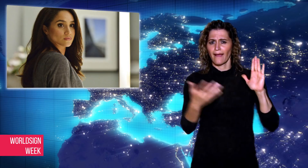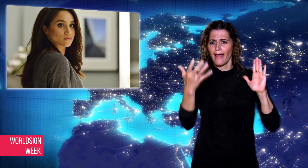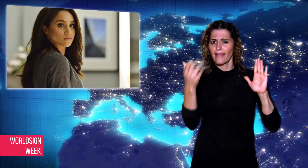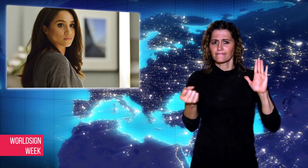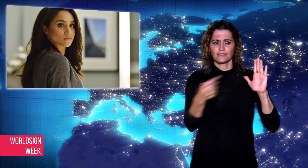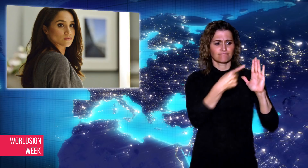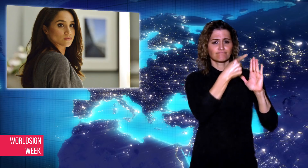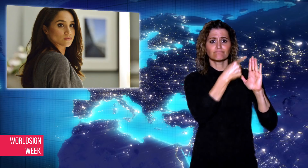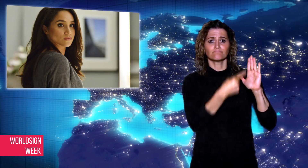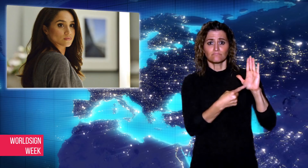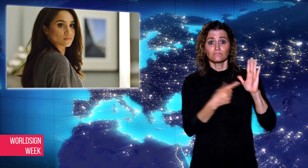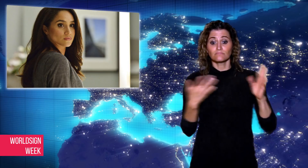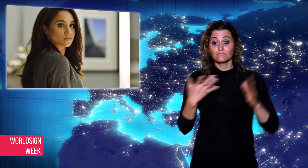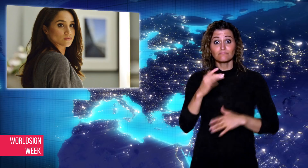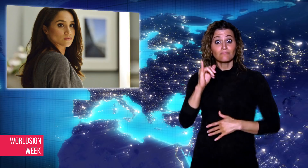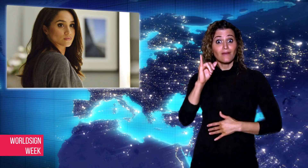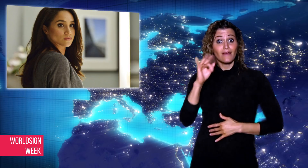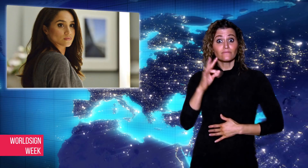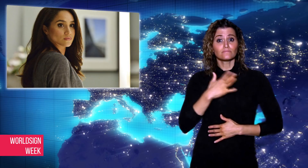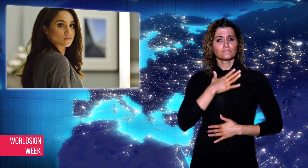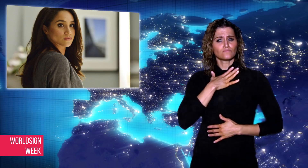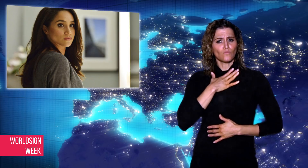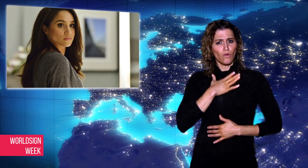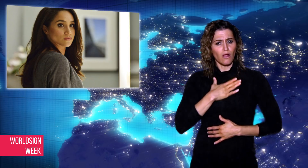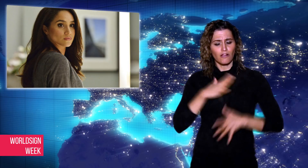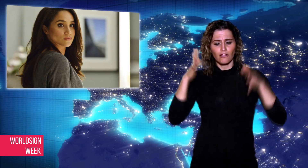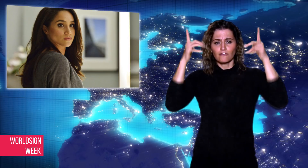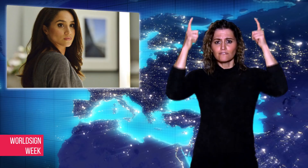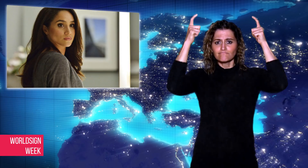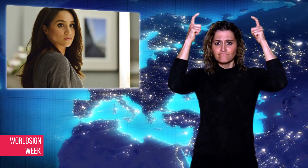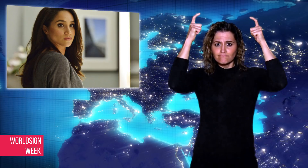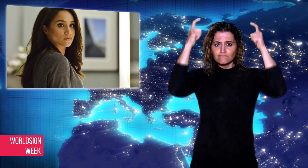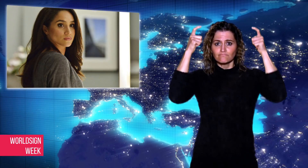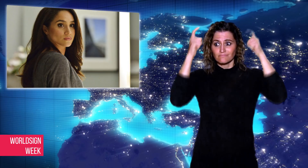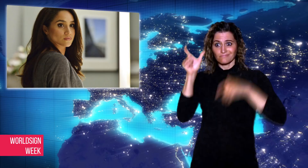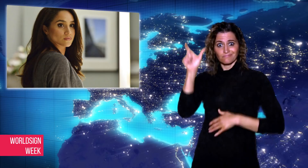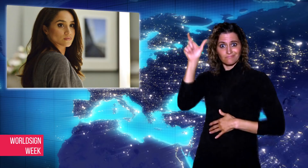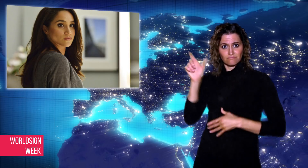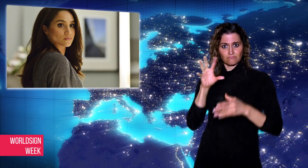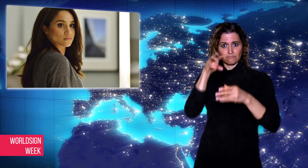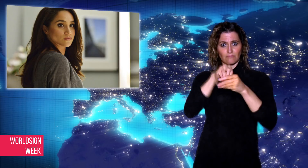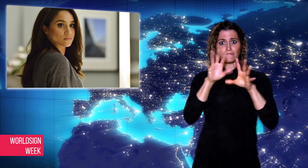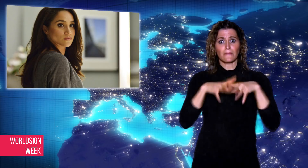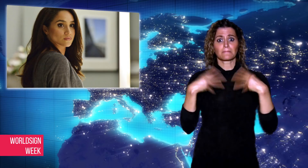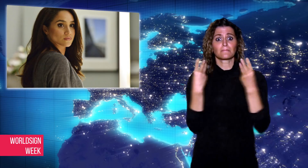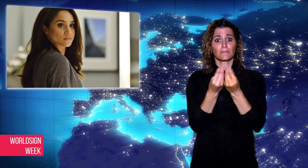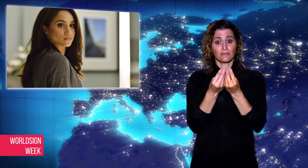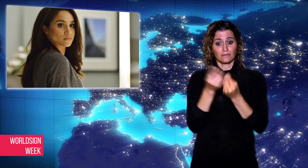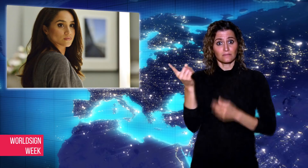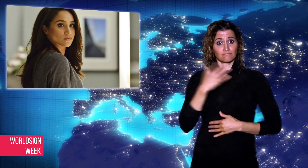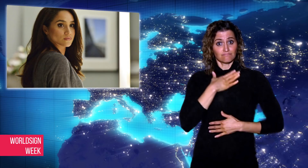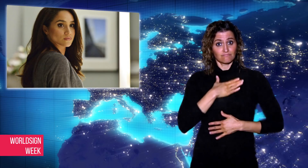approval from the ruler for a royal